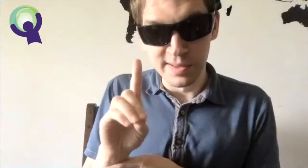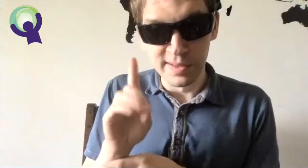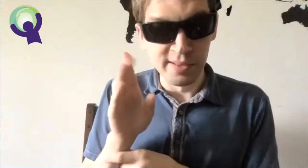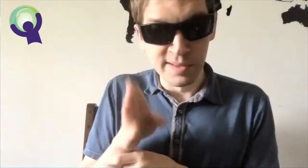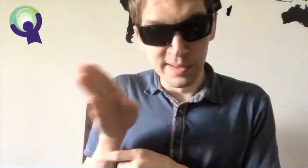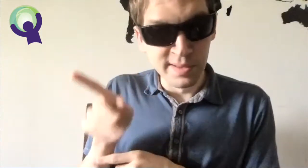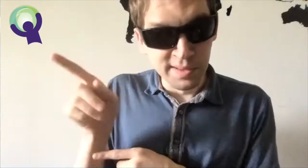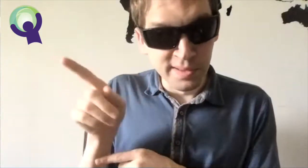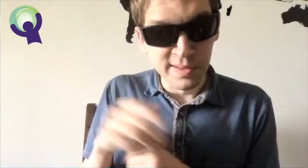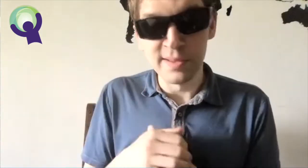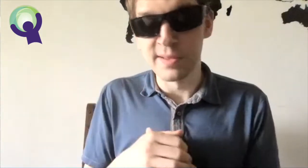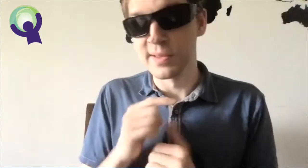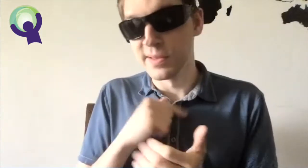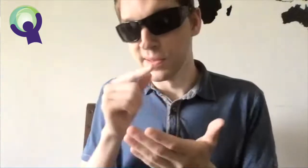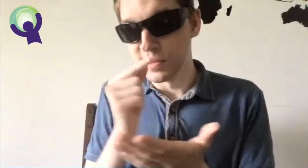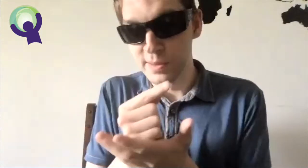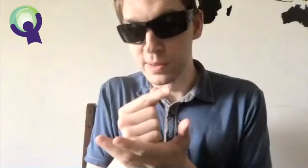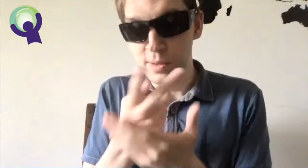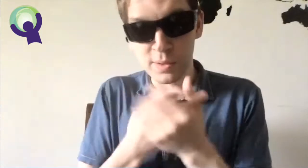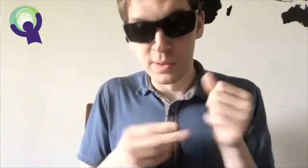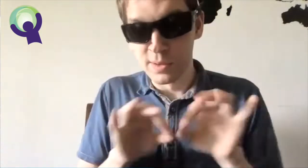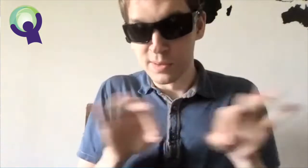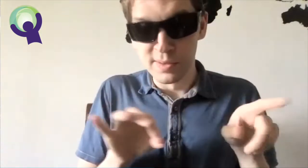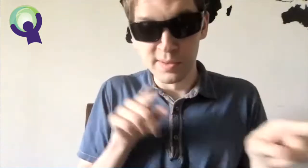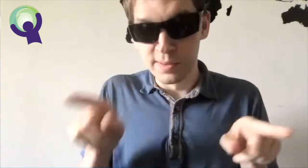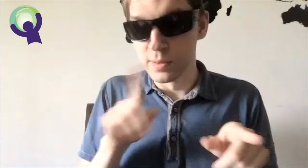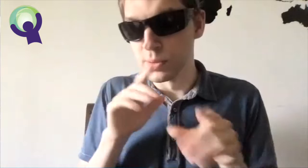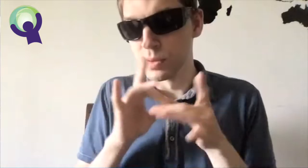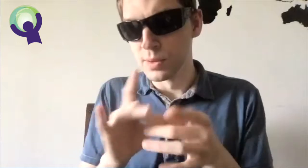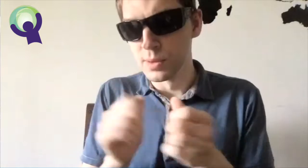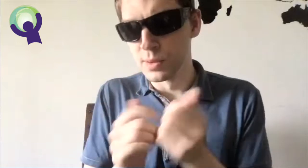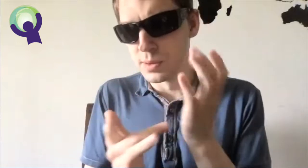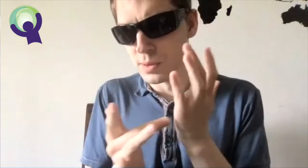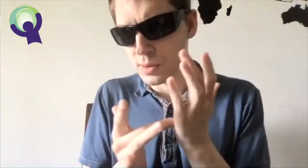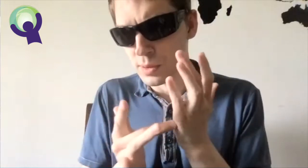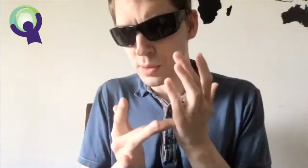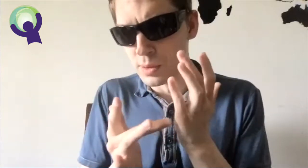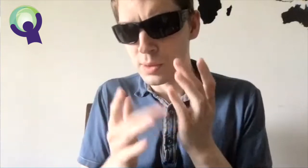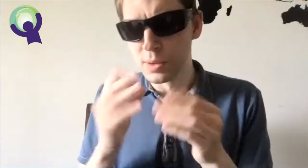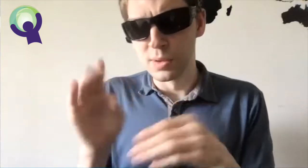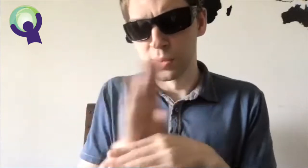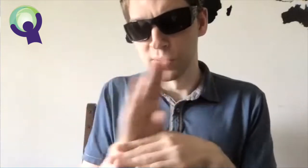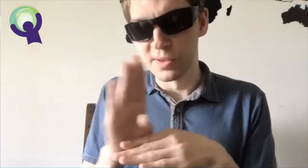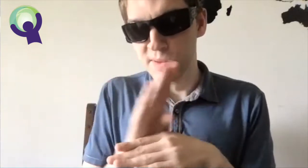to have to go back to school for a Master's degree. So now I have two degrees one's related to technology